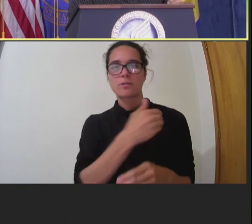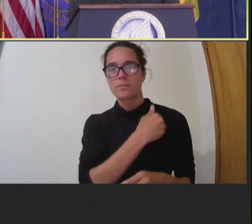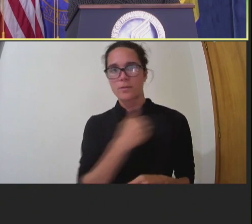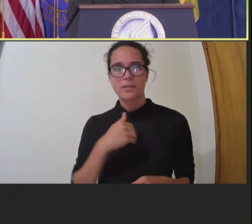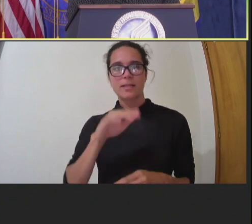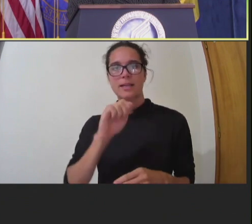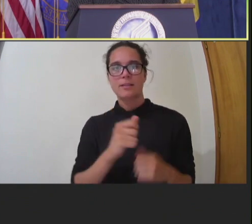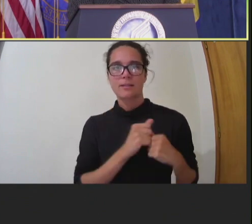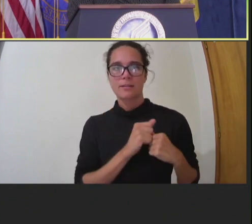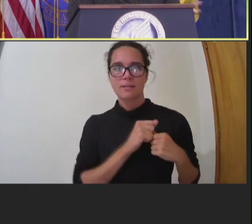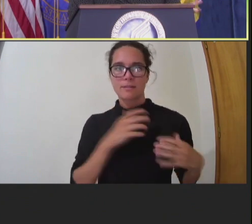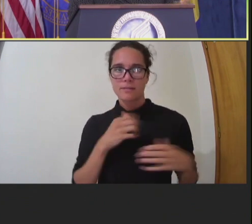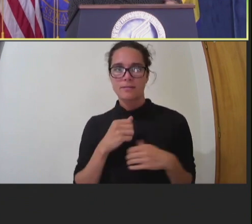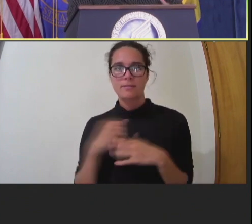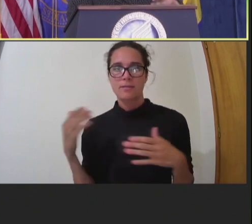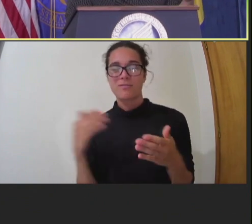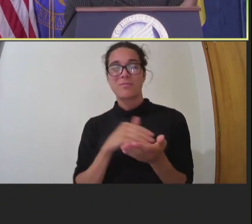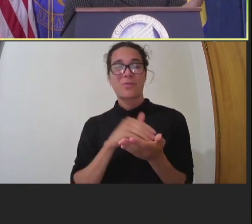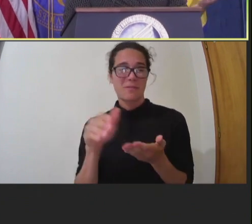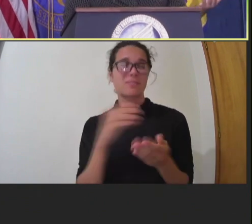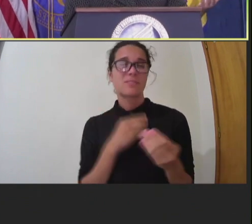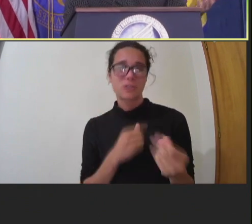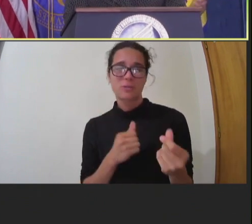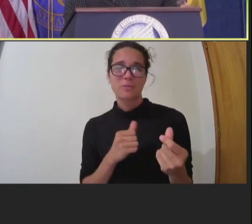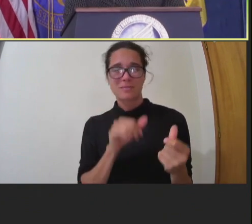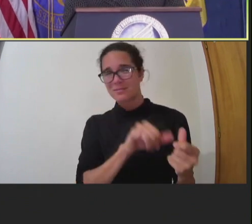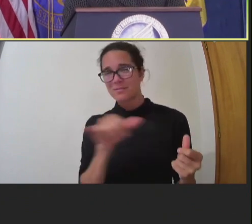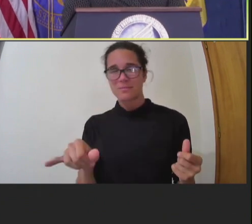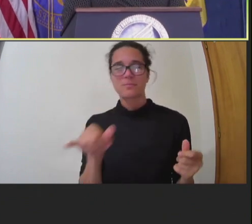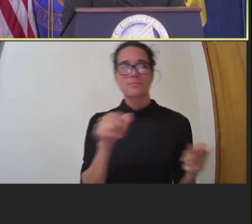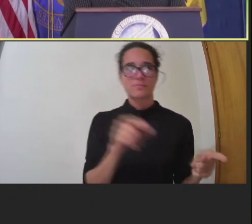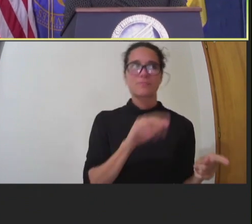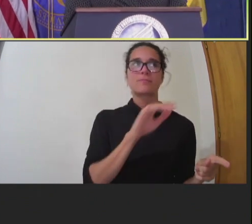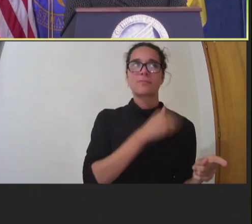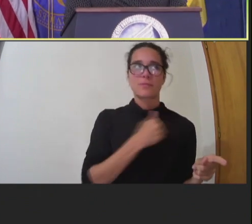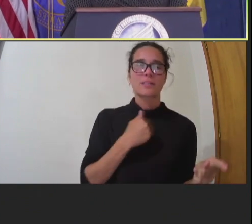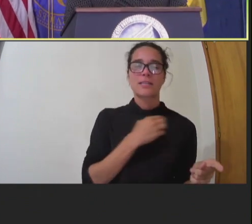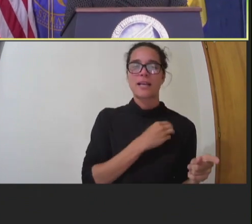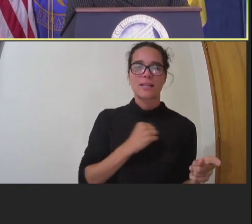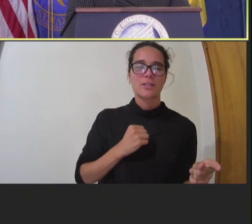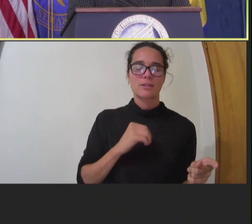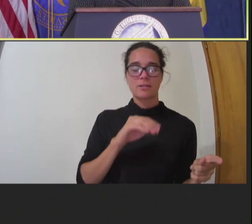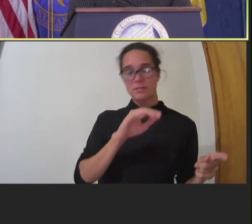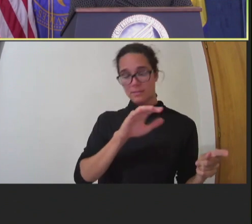very much like breast cancer. We think that vaccines will play a significant role there.